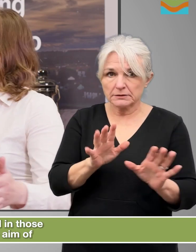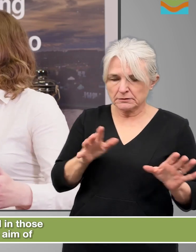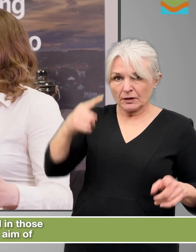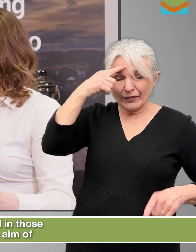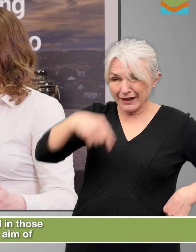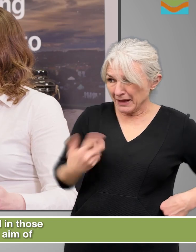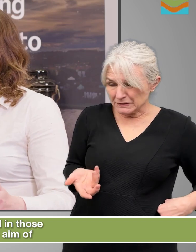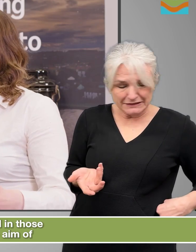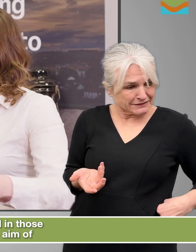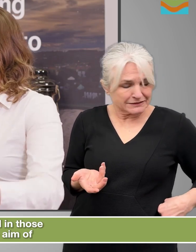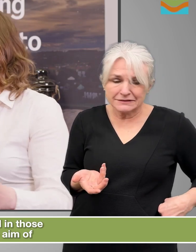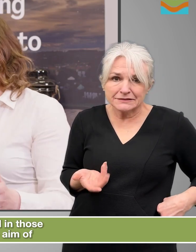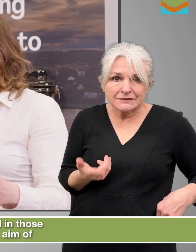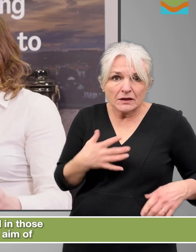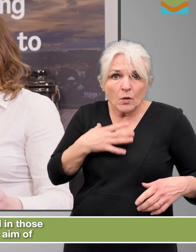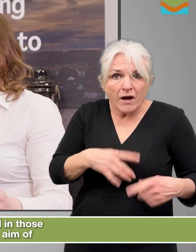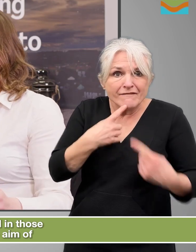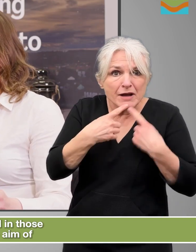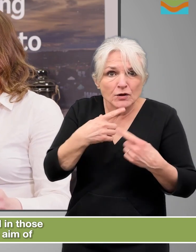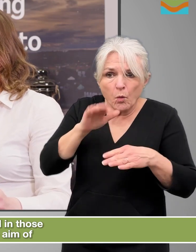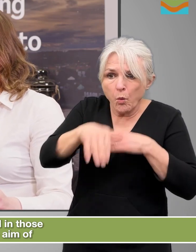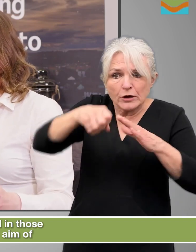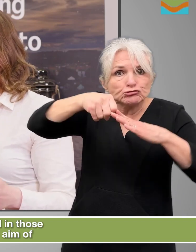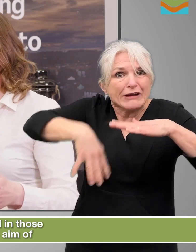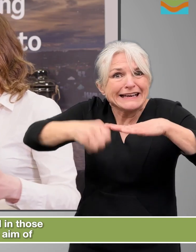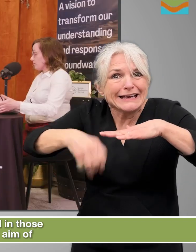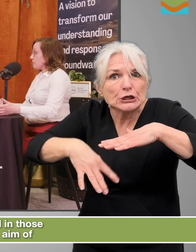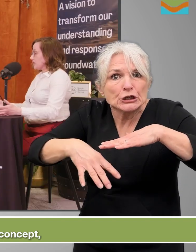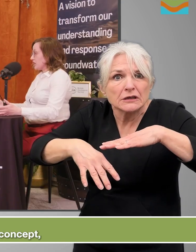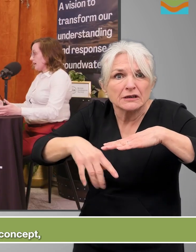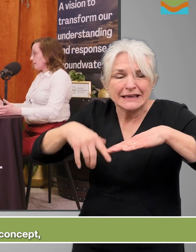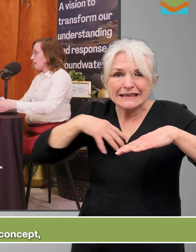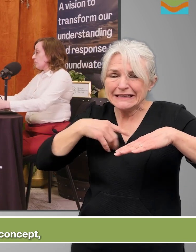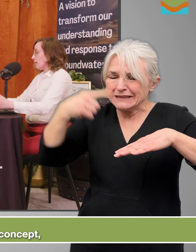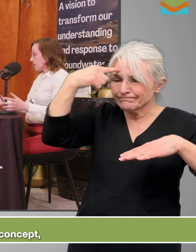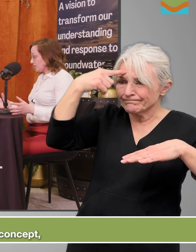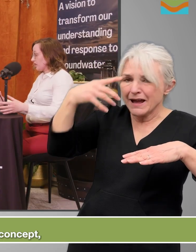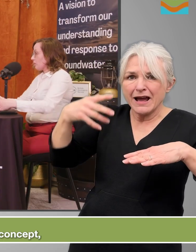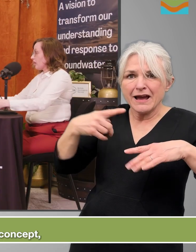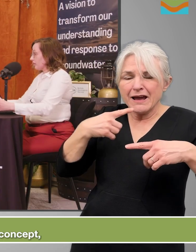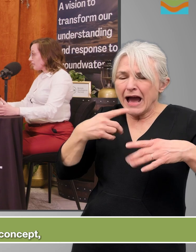not a consultee and not involved in those conversations. And I think the aim of PGN and when we develop our concept,